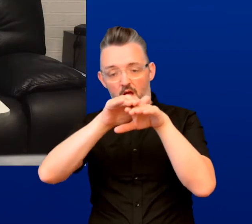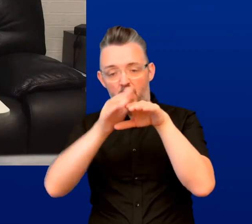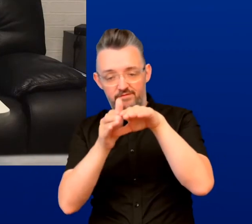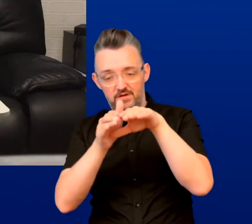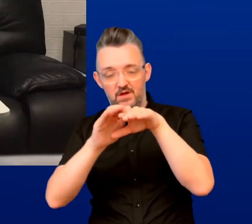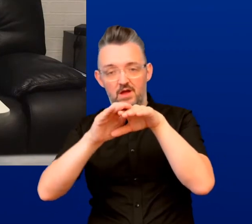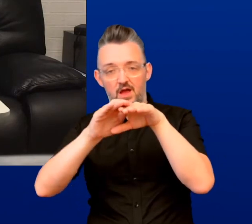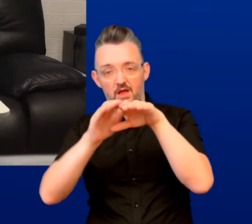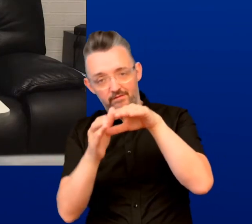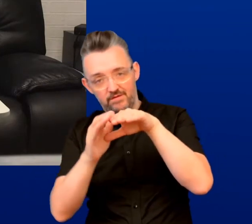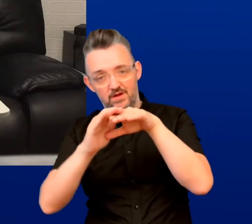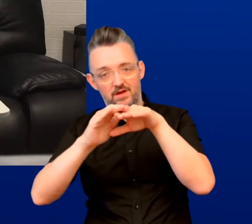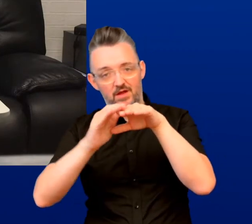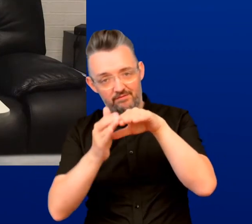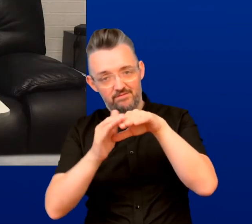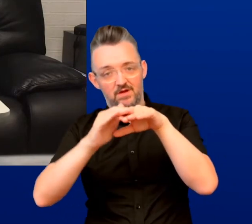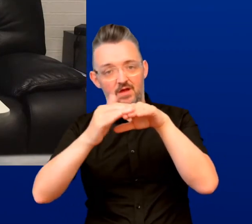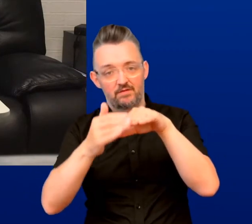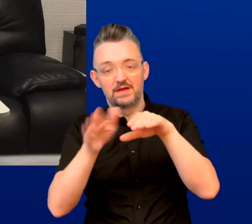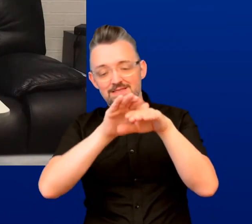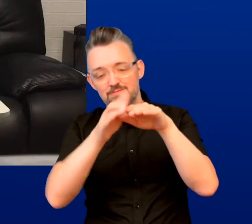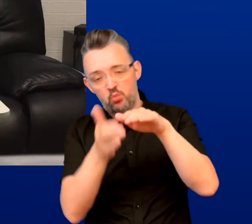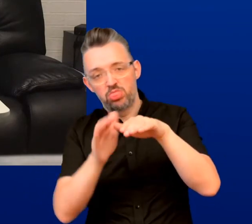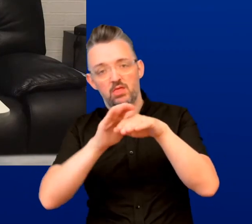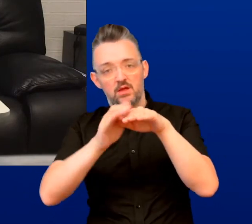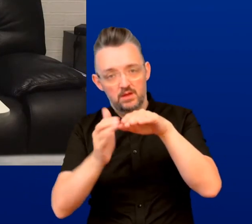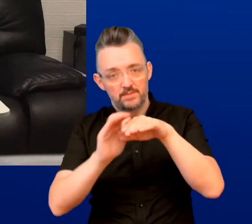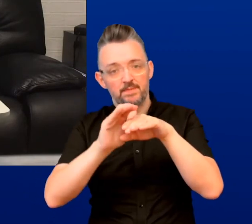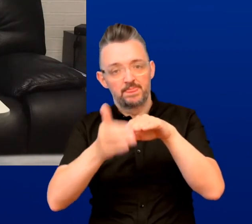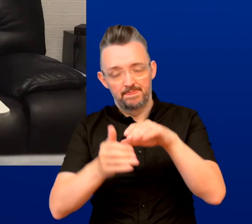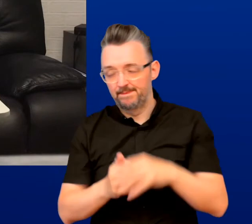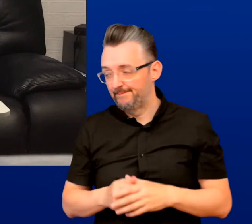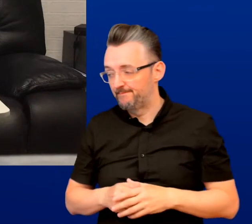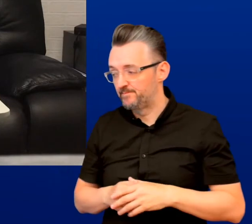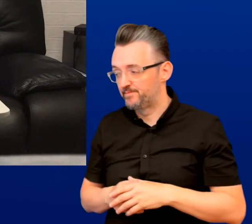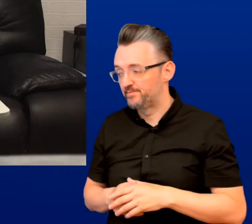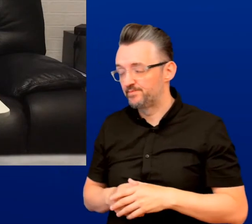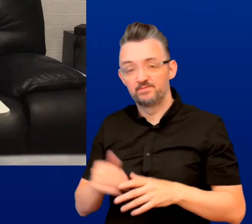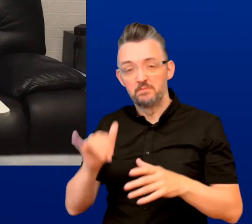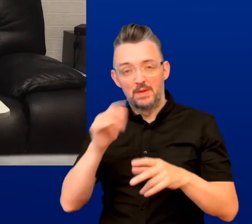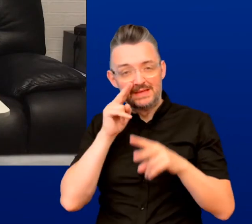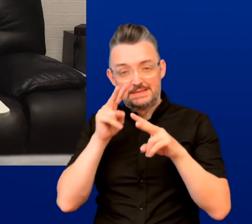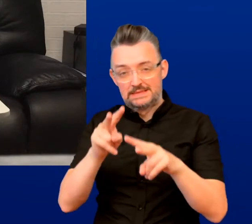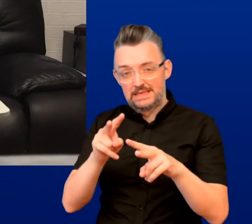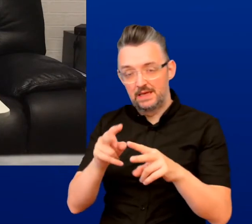of the of the bowl. If I hold this up you'll maybe